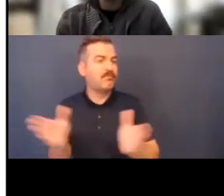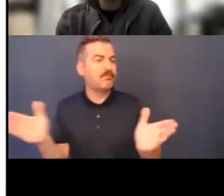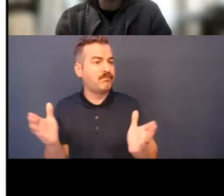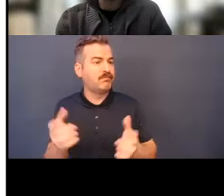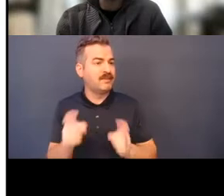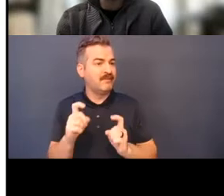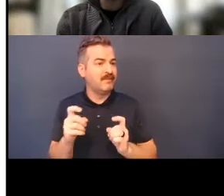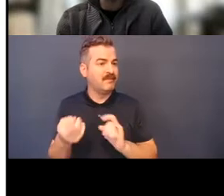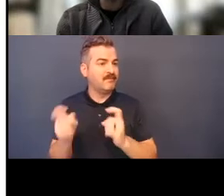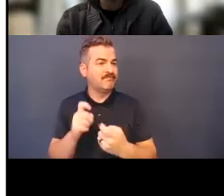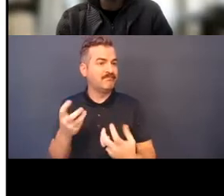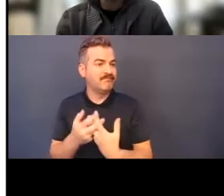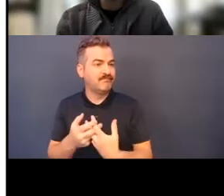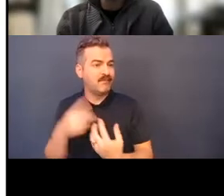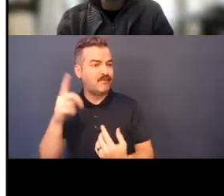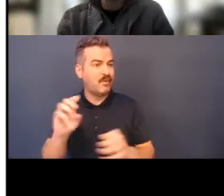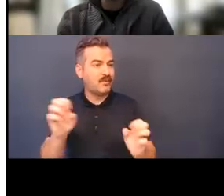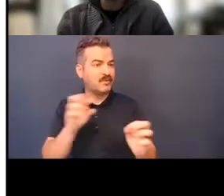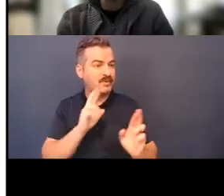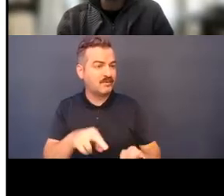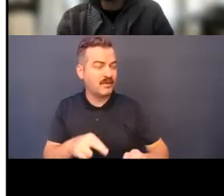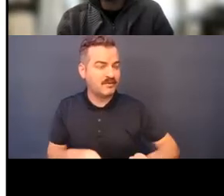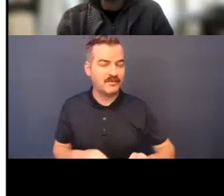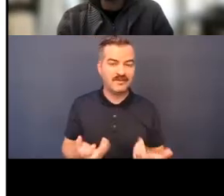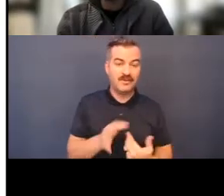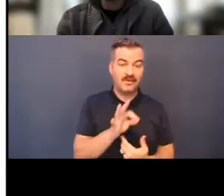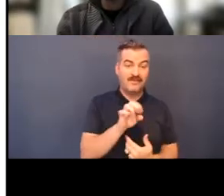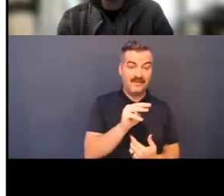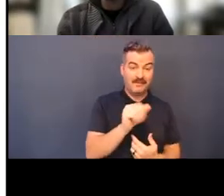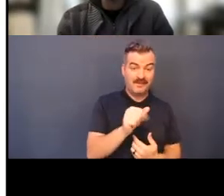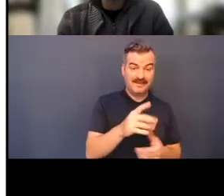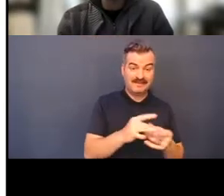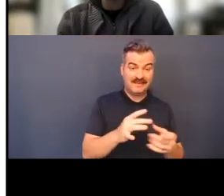15:42:37 emergency response, or as indicated by famous guidance, it is incumbent upon the